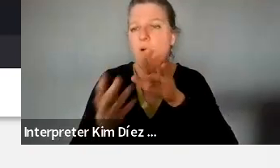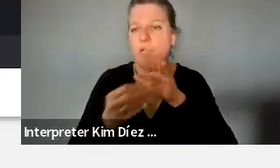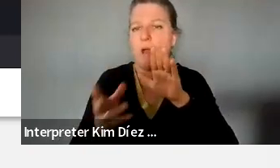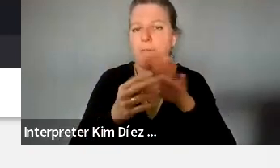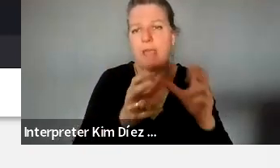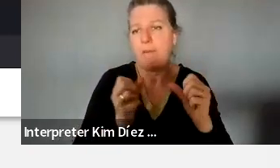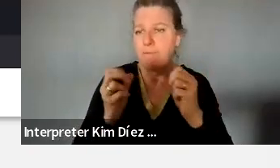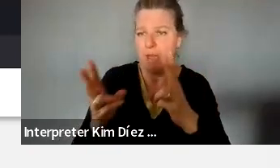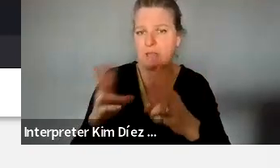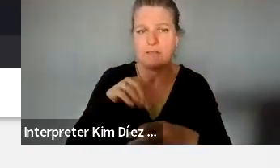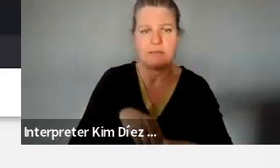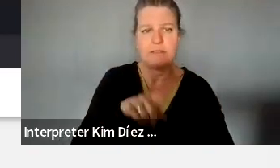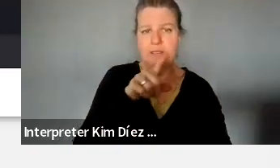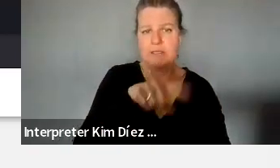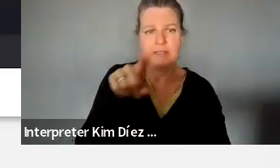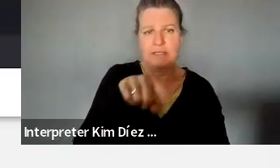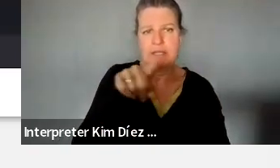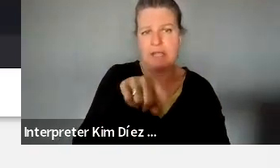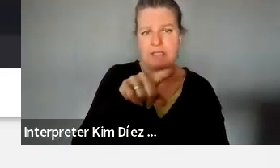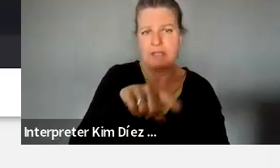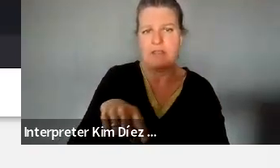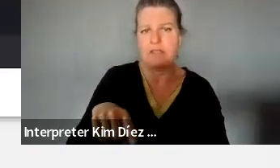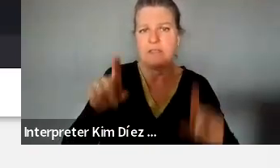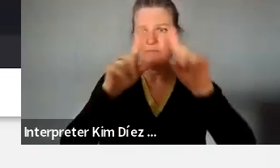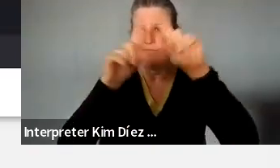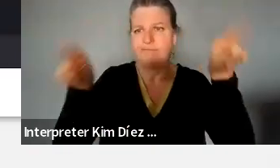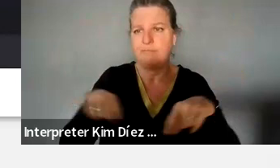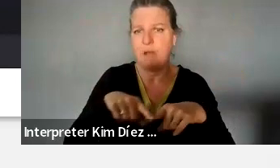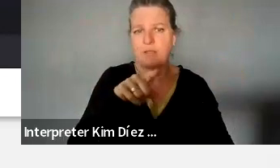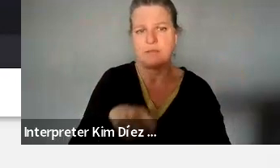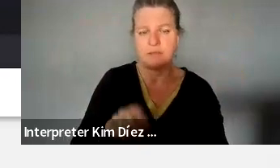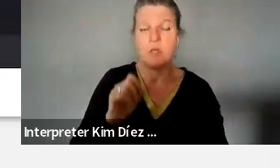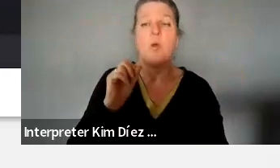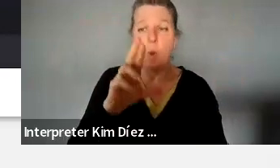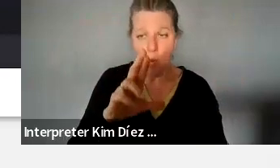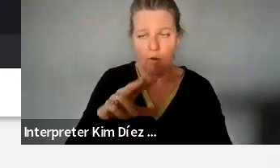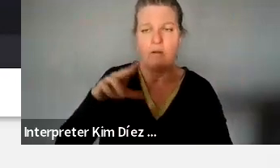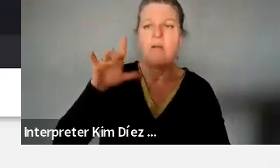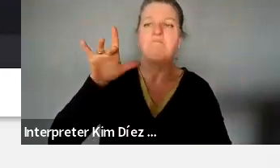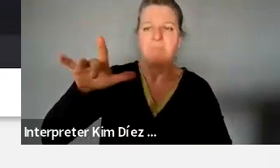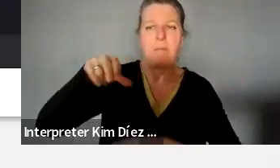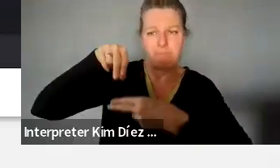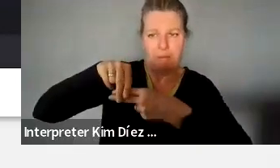into this little word box here. Or again, you can click the paperclip to upload material.